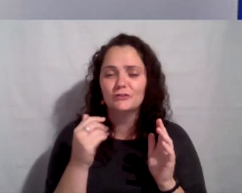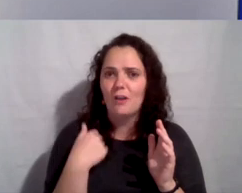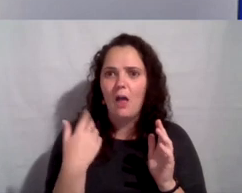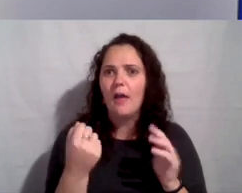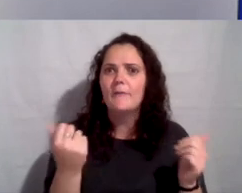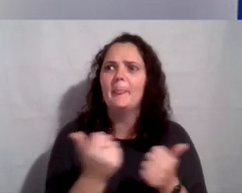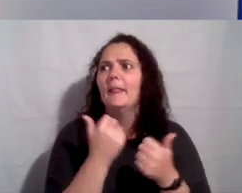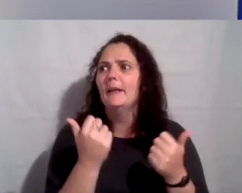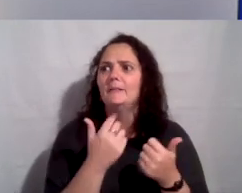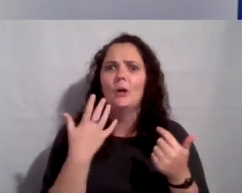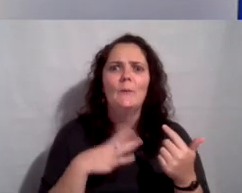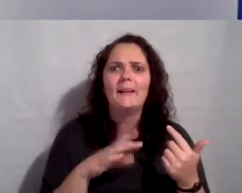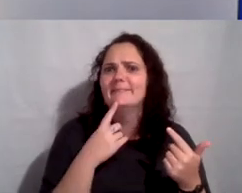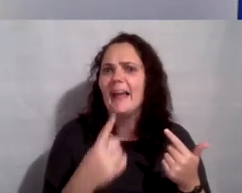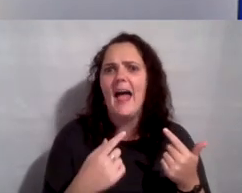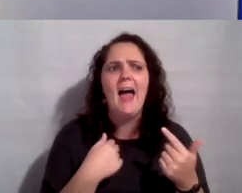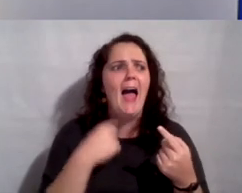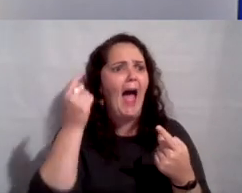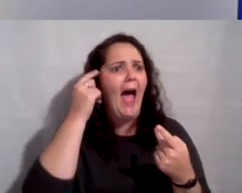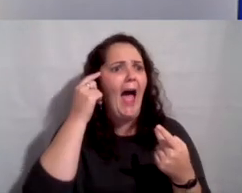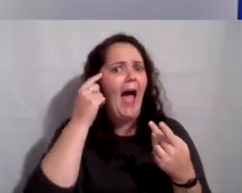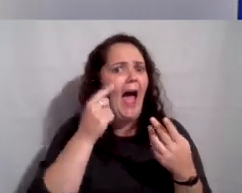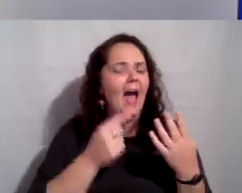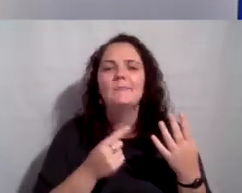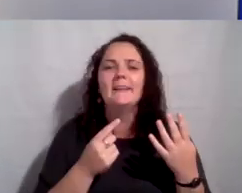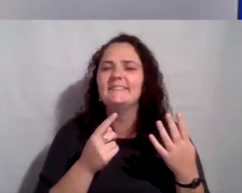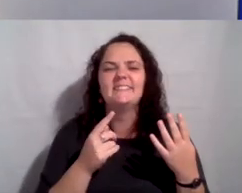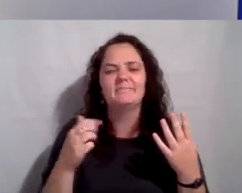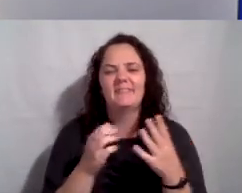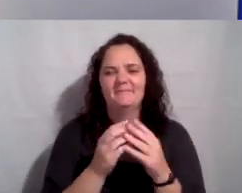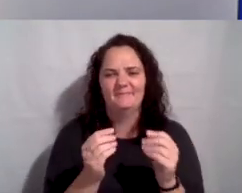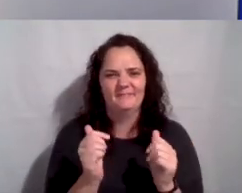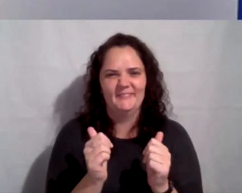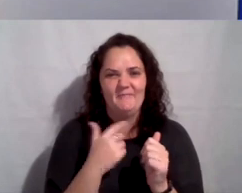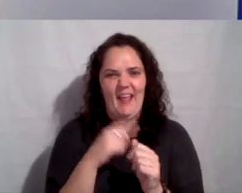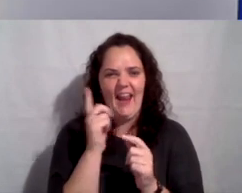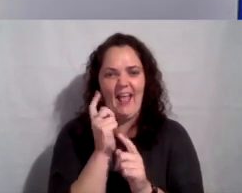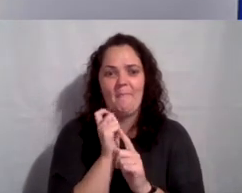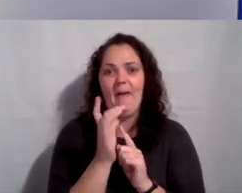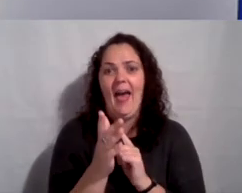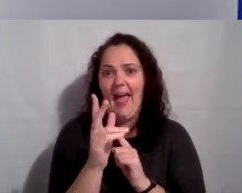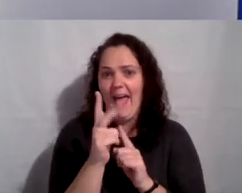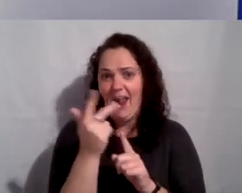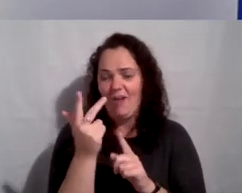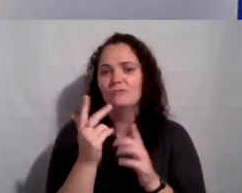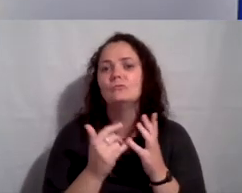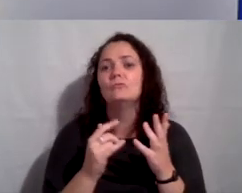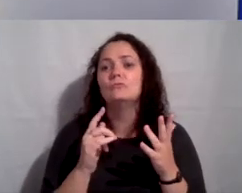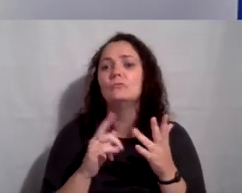hundred more things that I want to say but we're gonna have to call it quits there because we're already after eight o'clock. Look next week is the final one in this